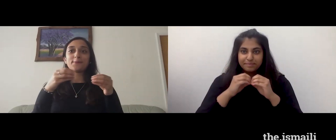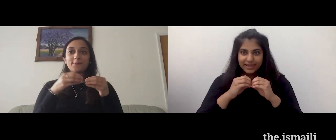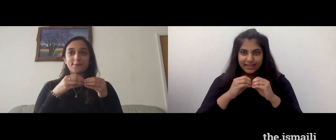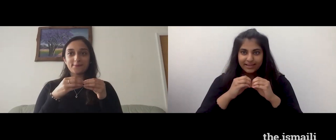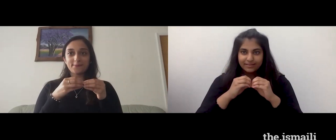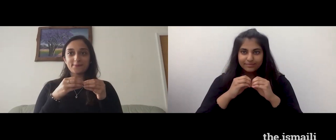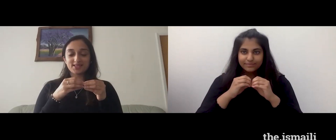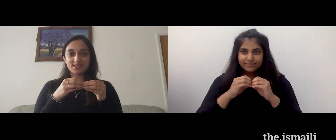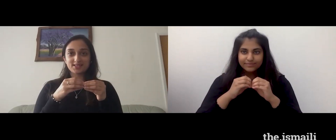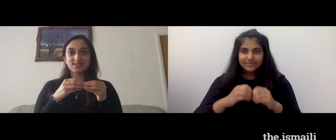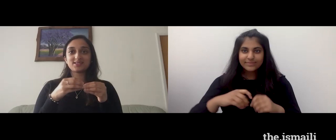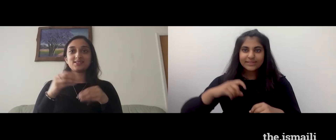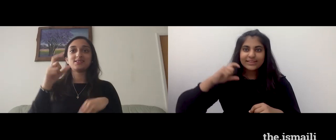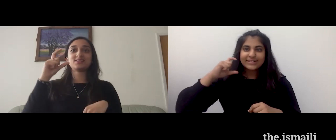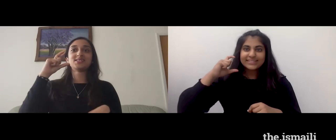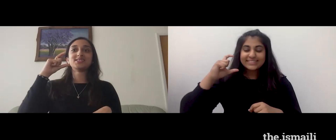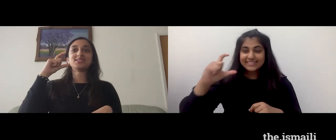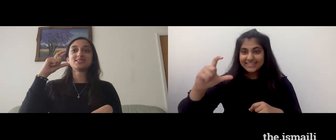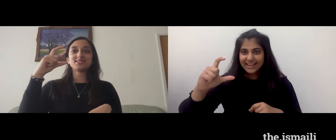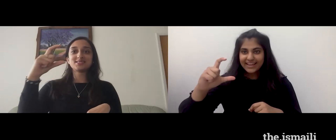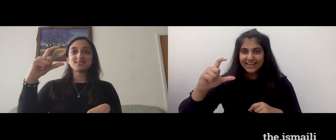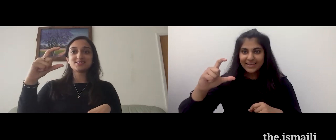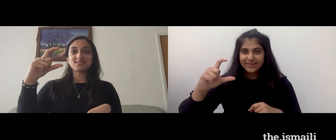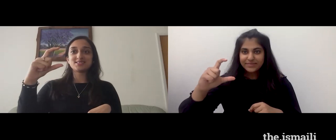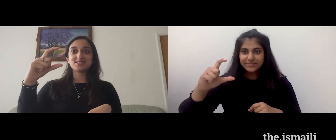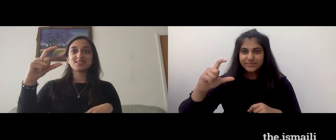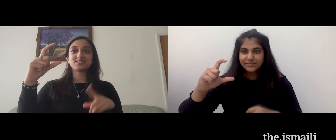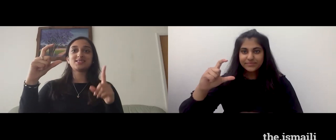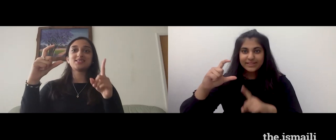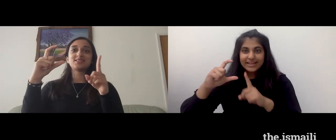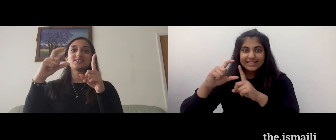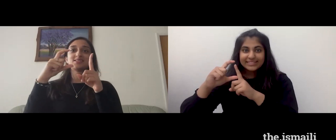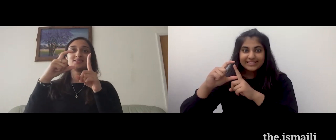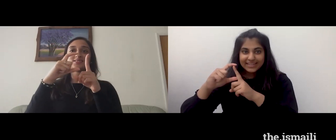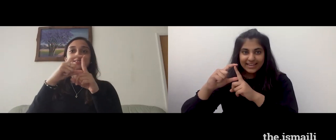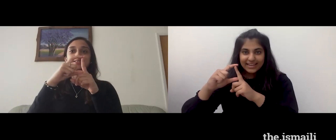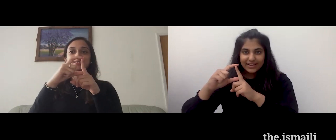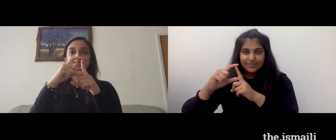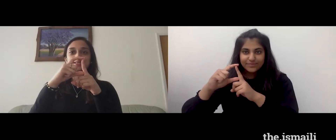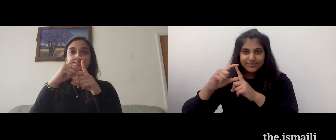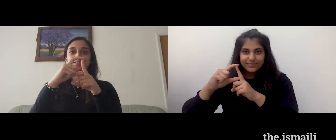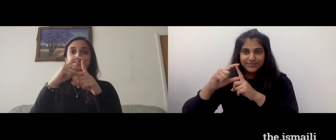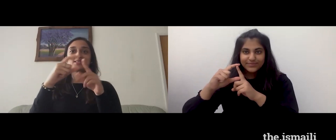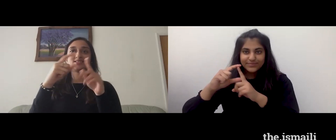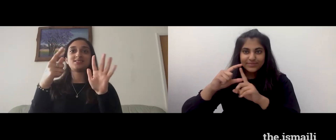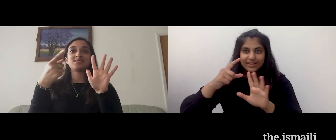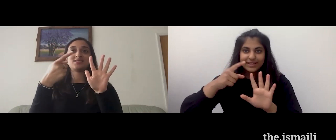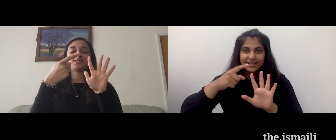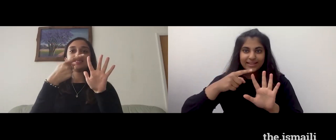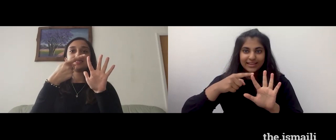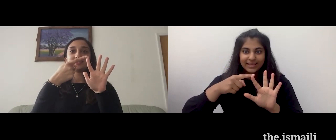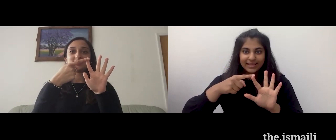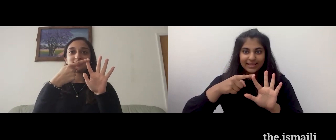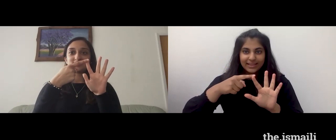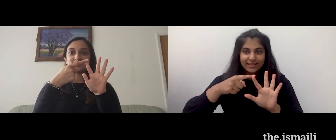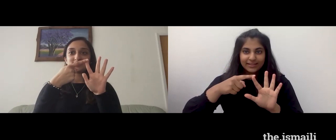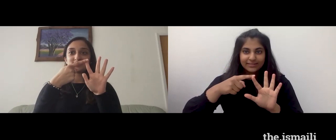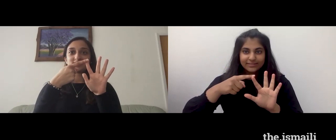"B" "C" "D" "E"